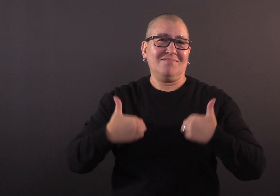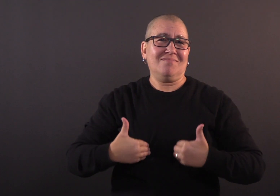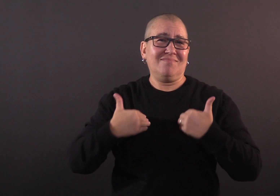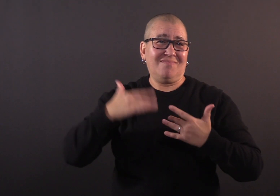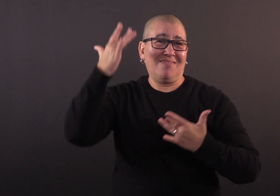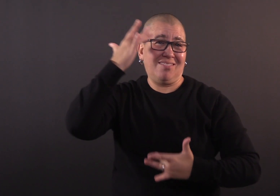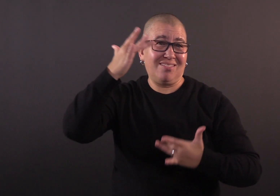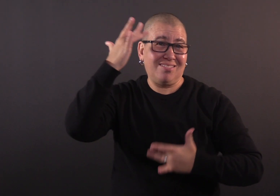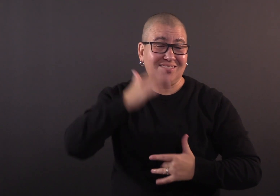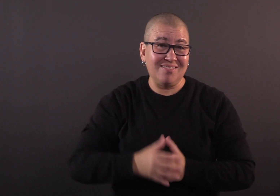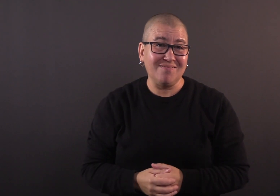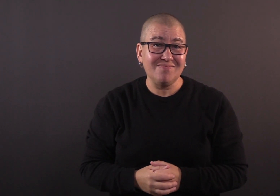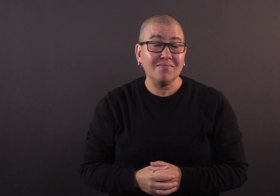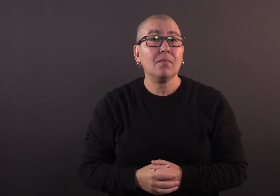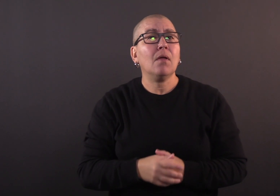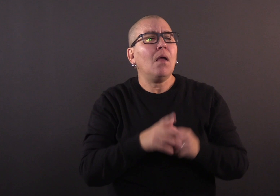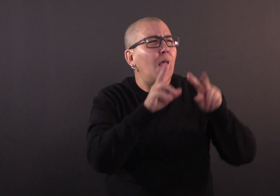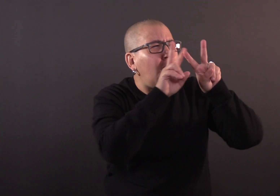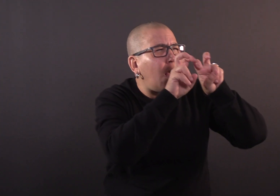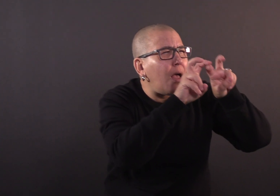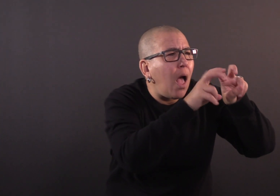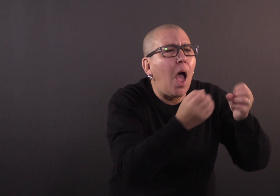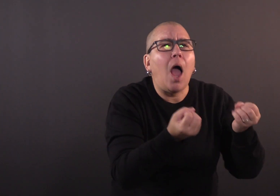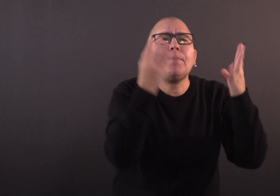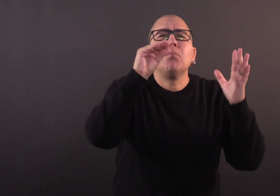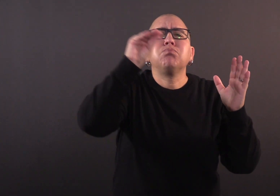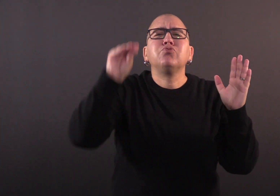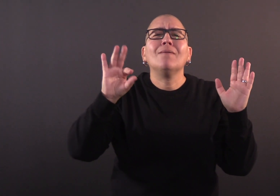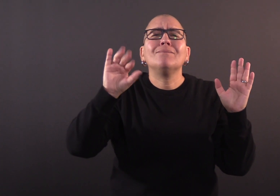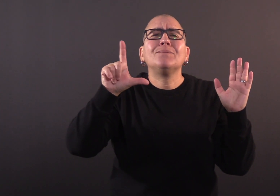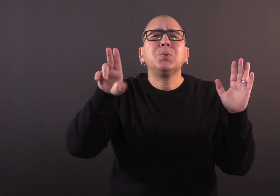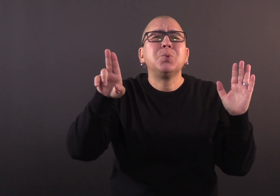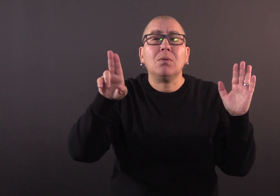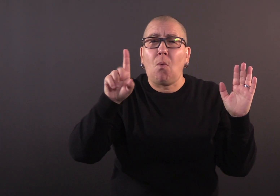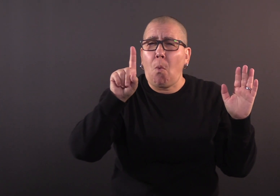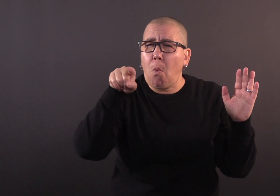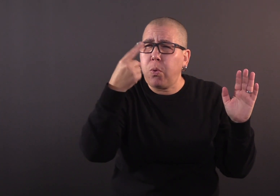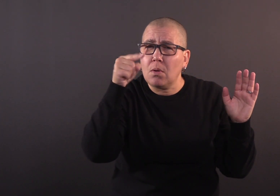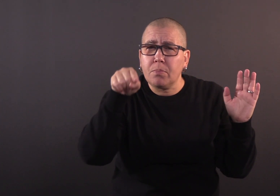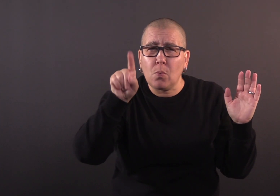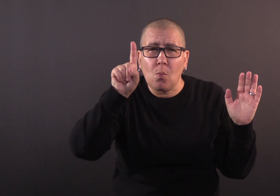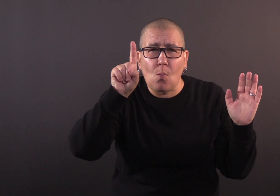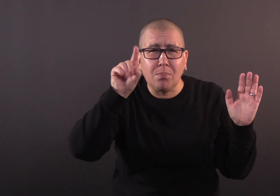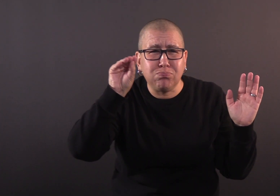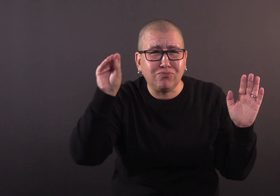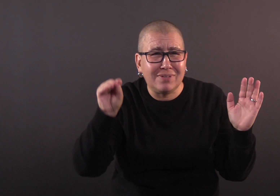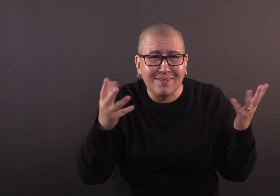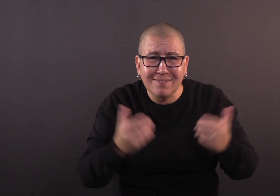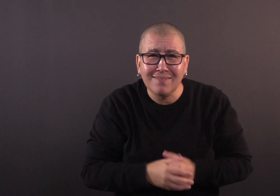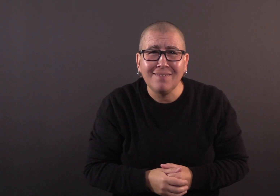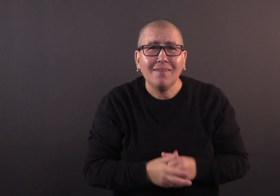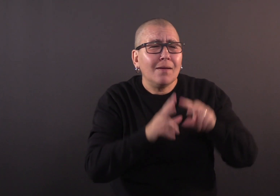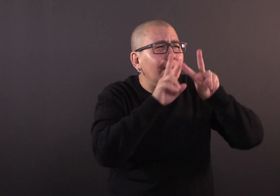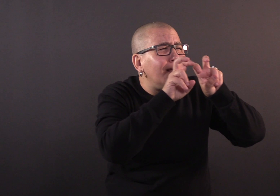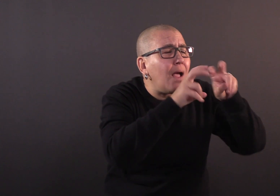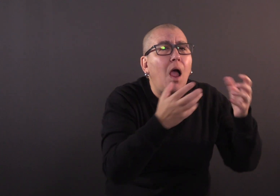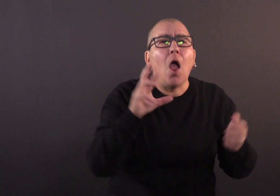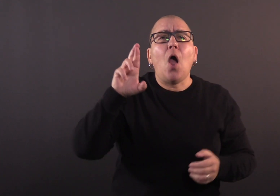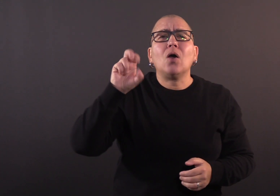Specifically, 0.1 percent of all visits were for the flu, 0 percent were for